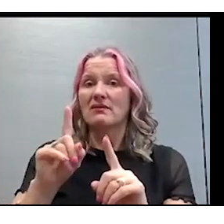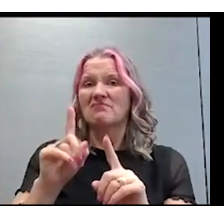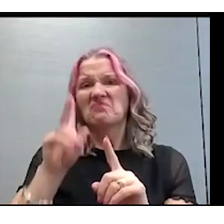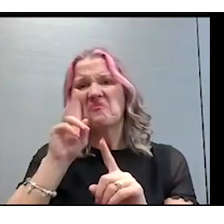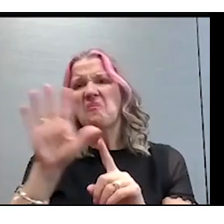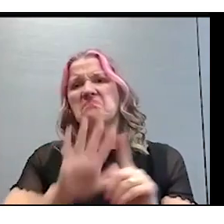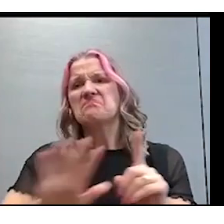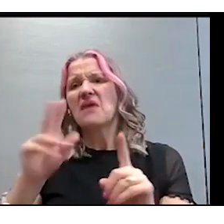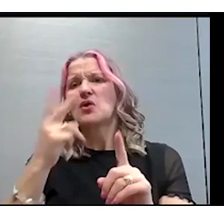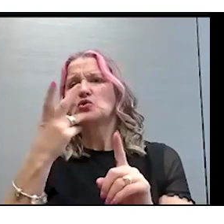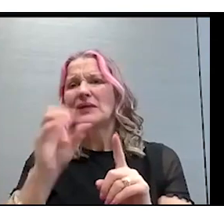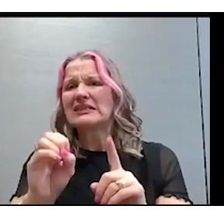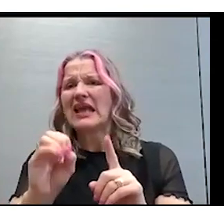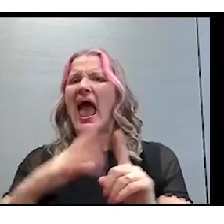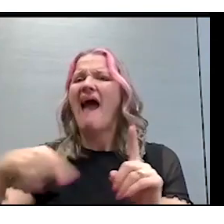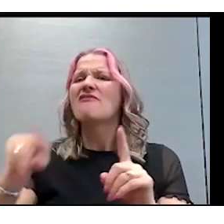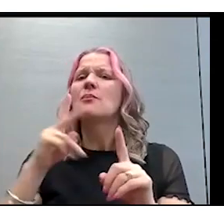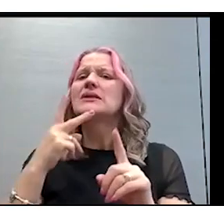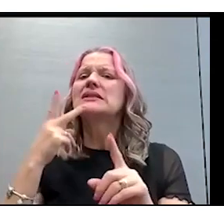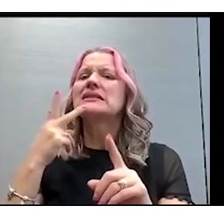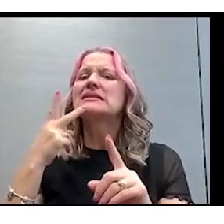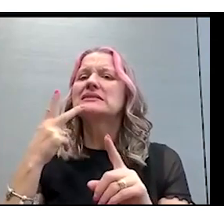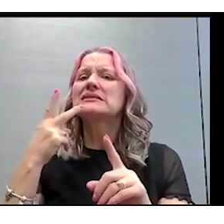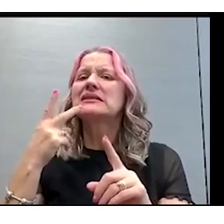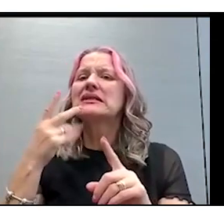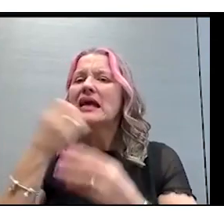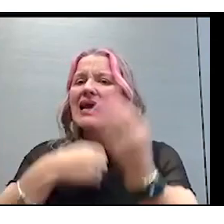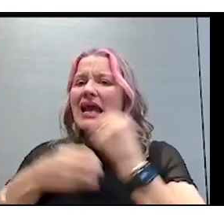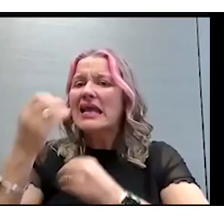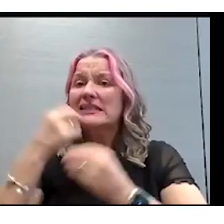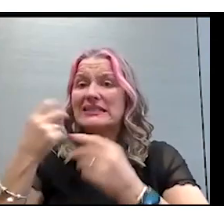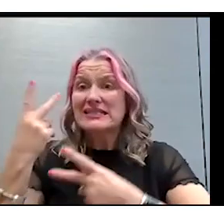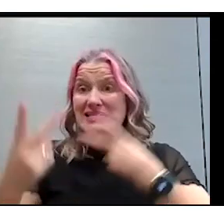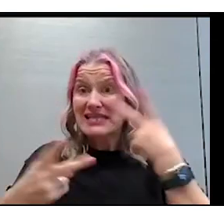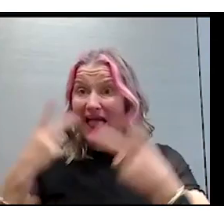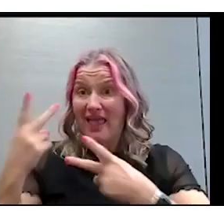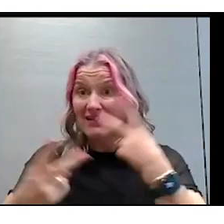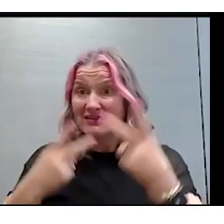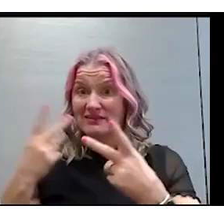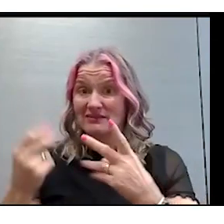And everybody's eating salad without exception. I have a polytunnel and I can tell you I've